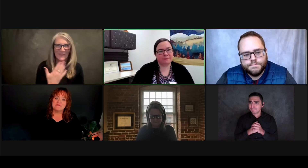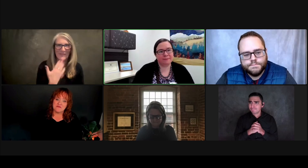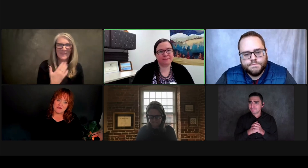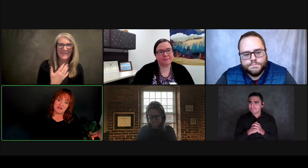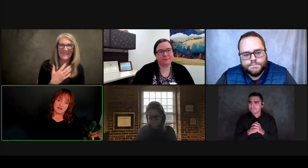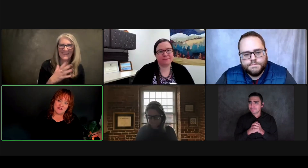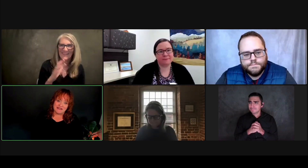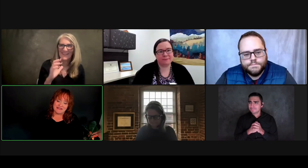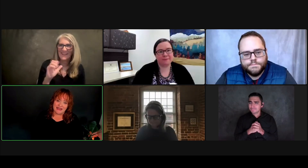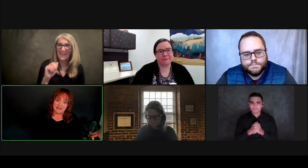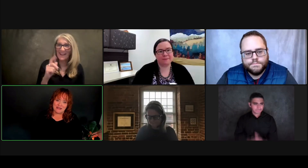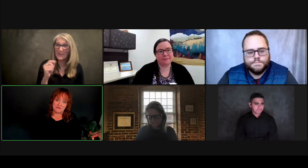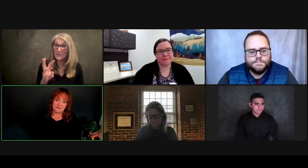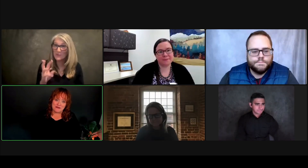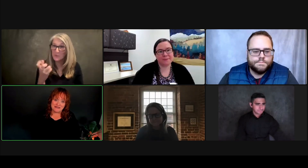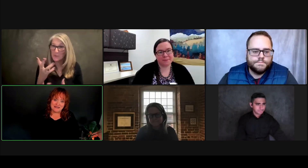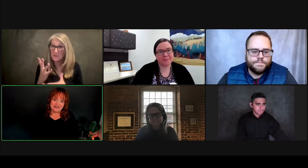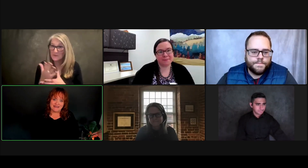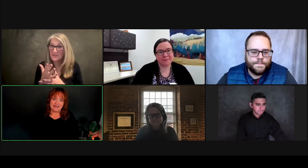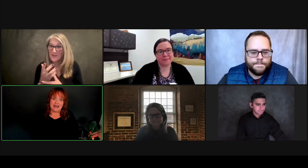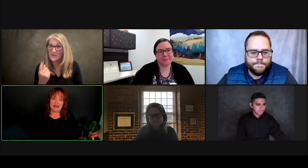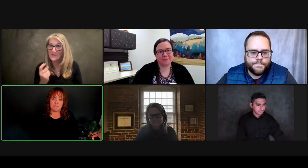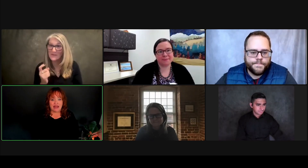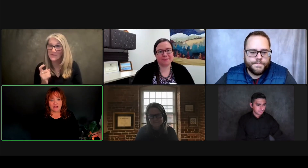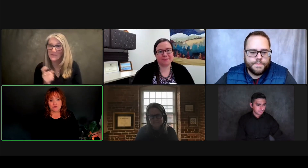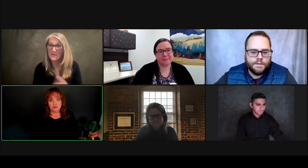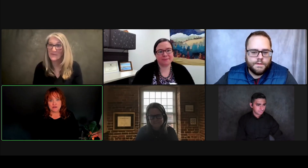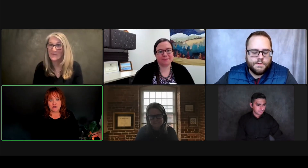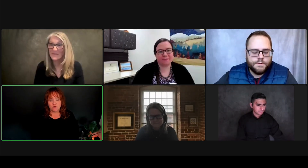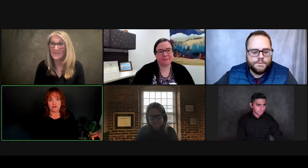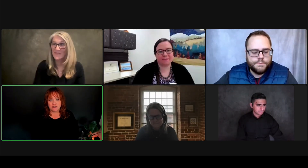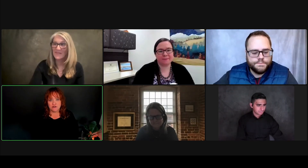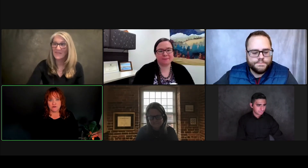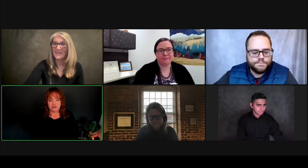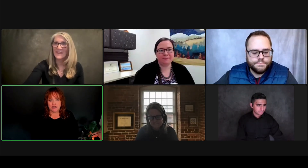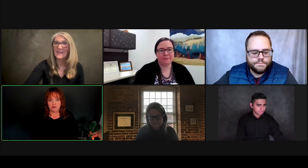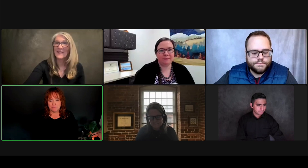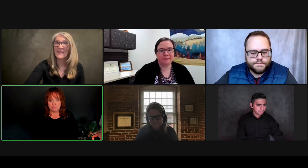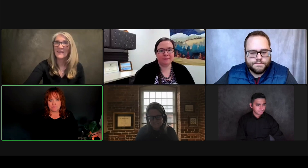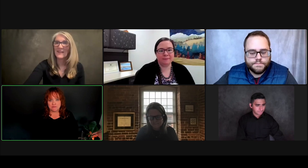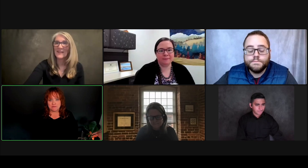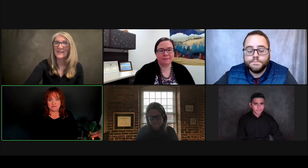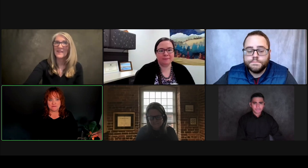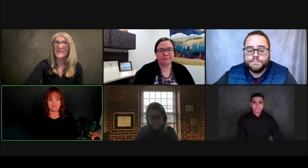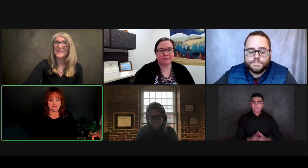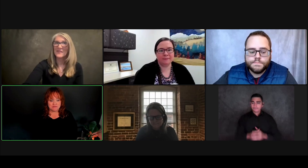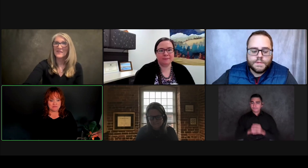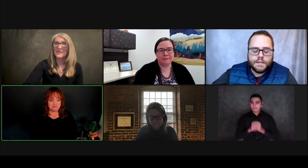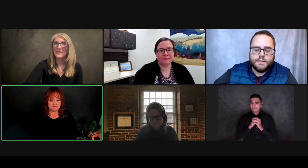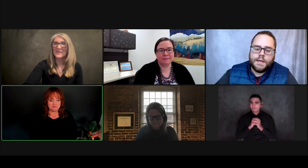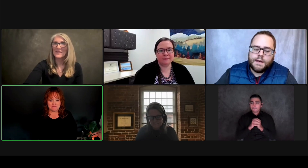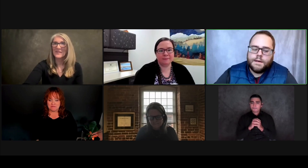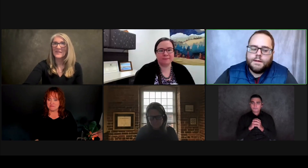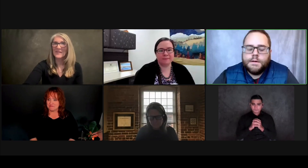Very good, thank you. Andrew, did you want to share? Yeah.